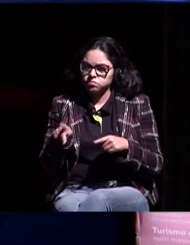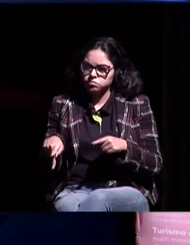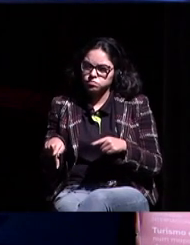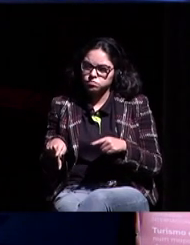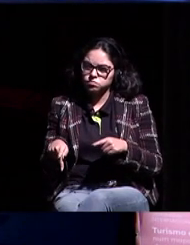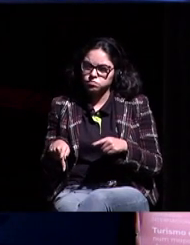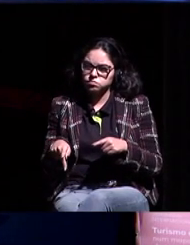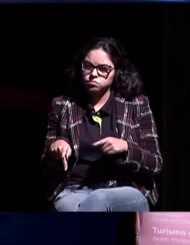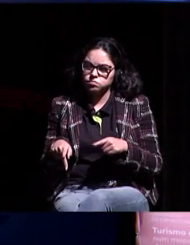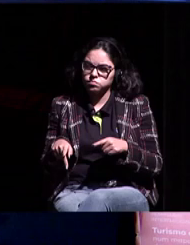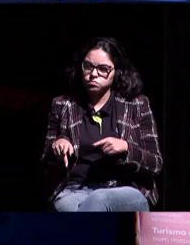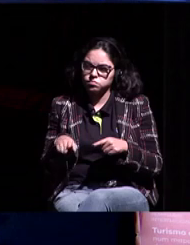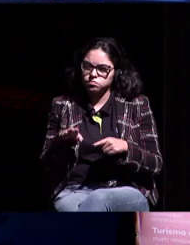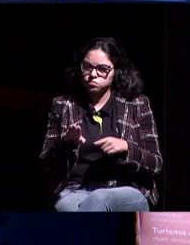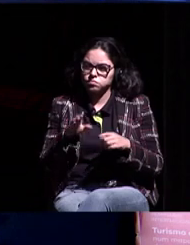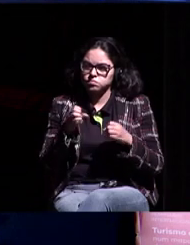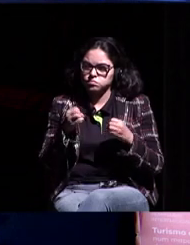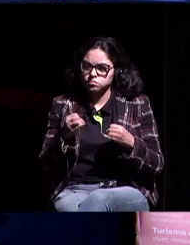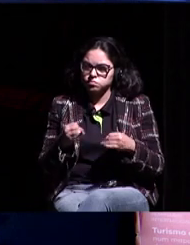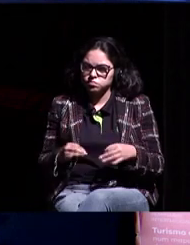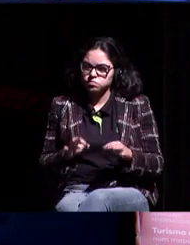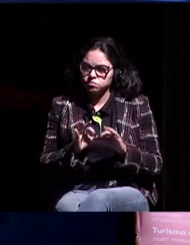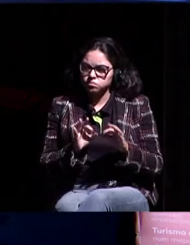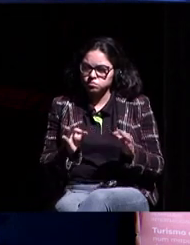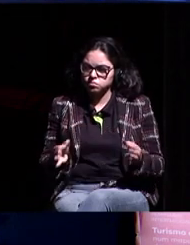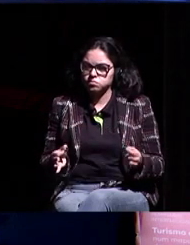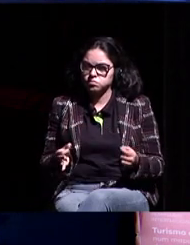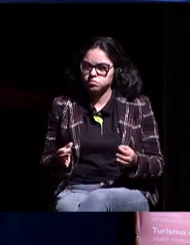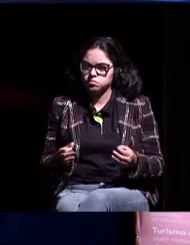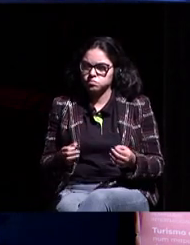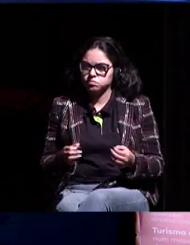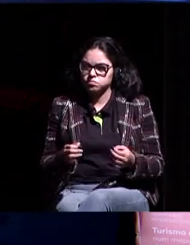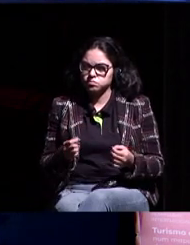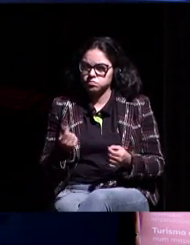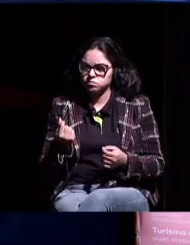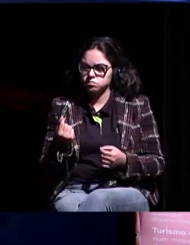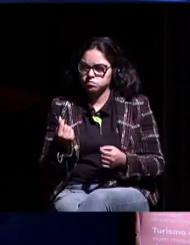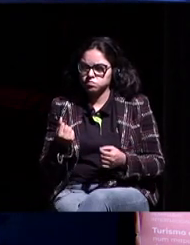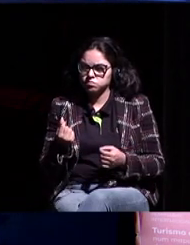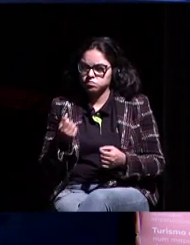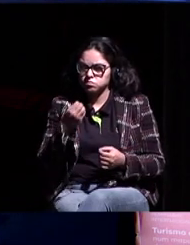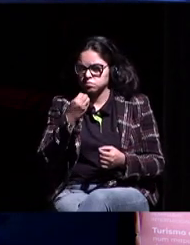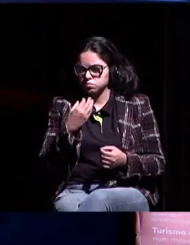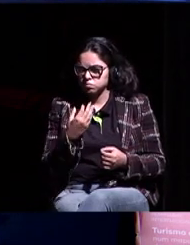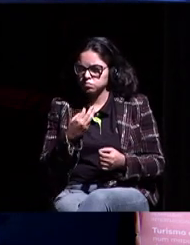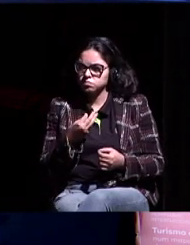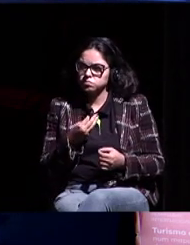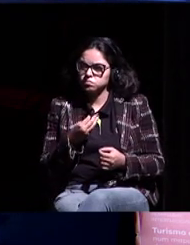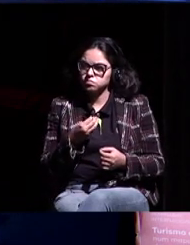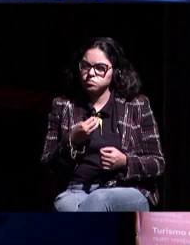beyond those simple explanations that say that capitalism is insatiable? It indeed is, but apart from that